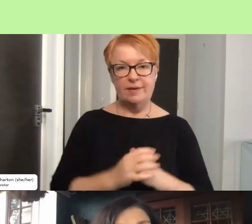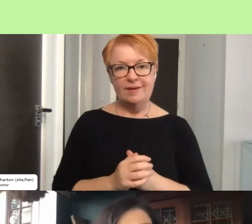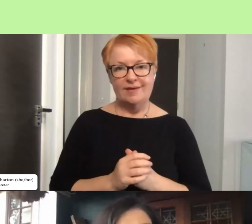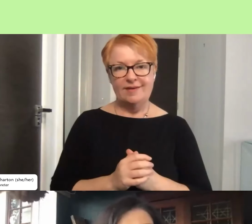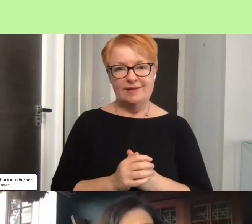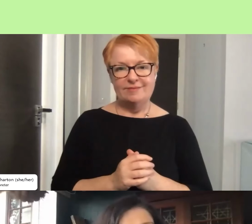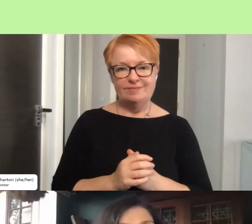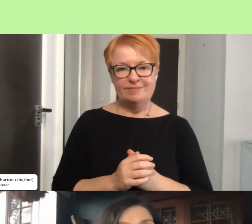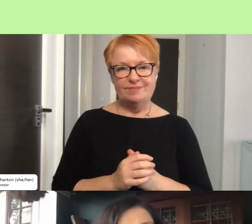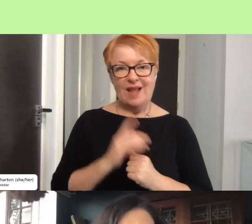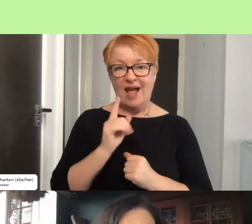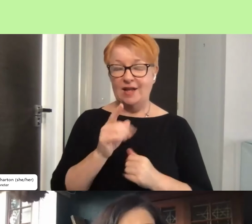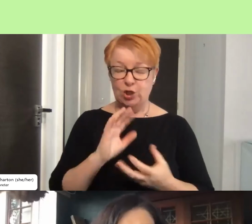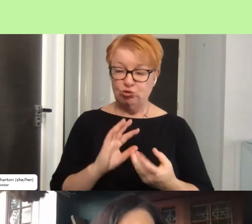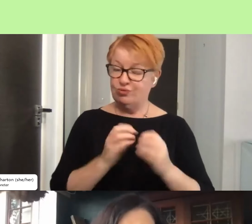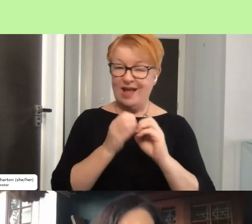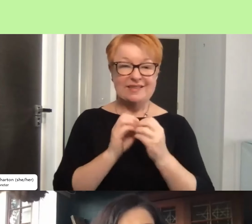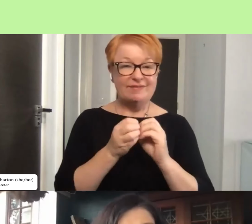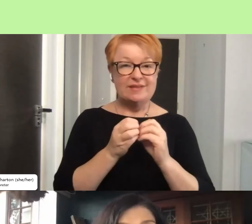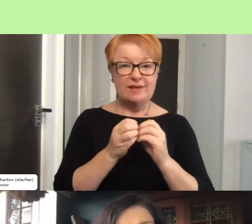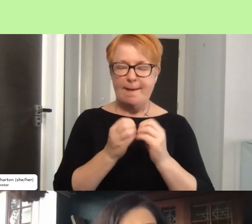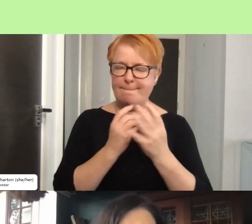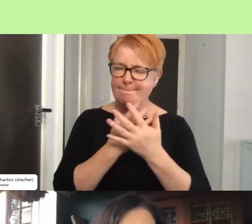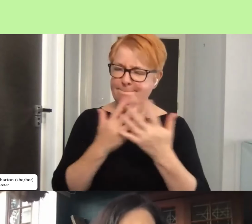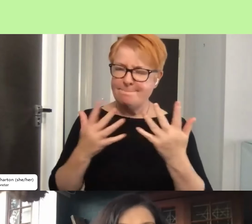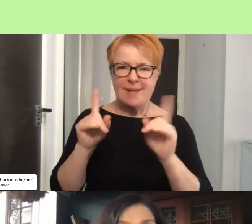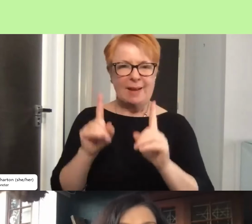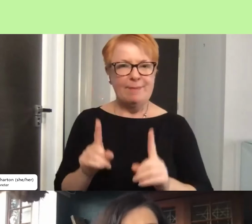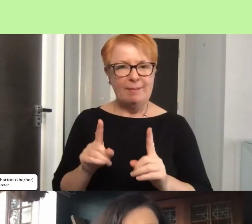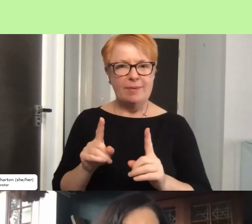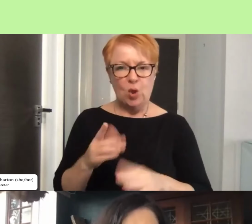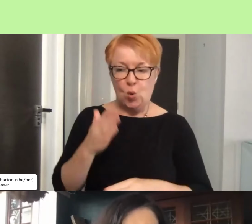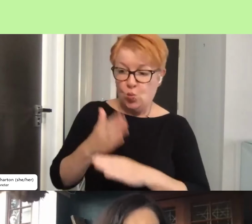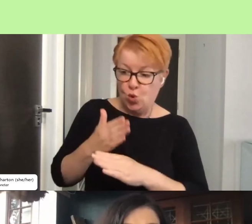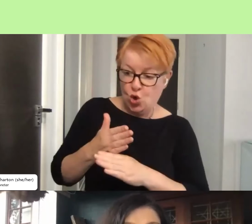of many people who work in the institutions and would love to kind of employ their creativity